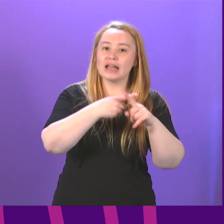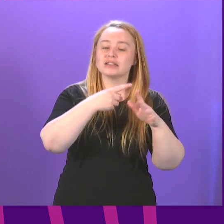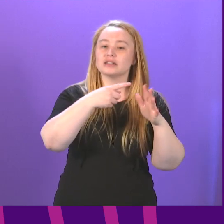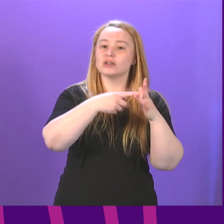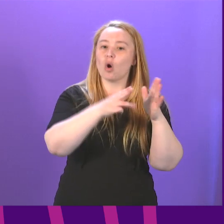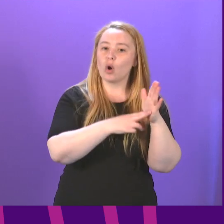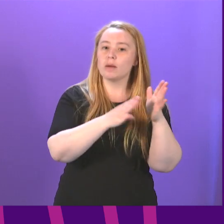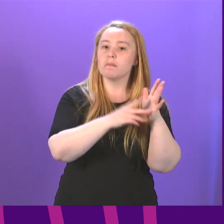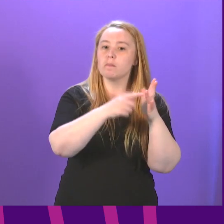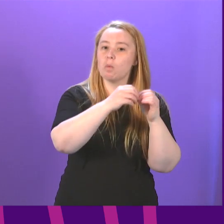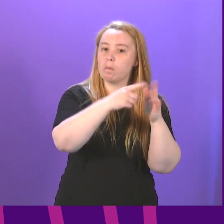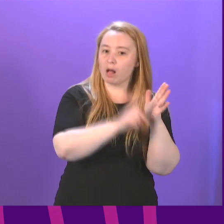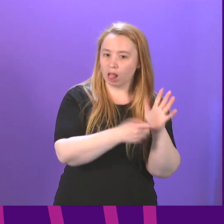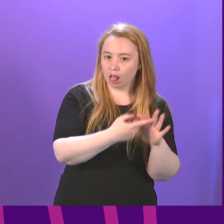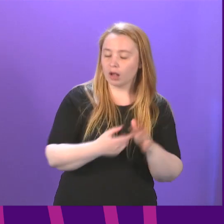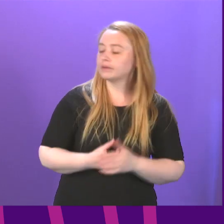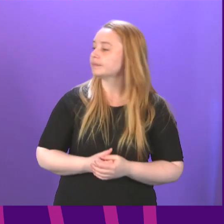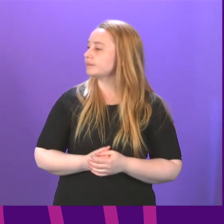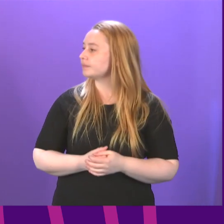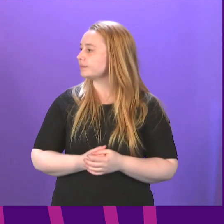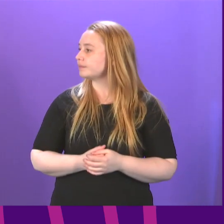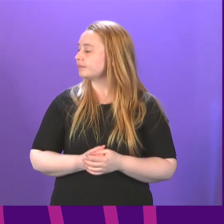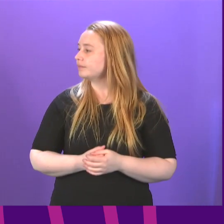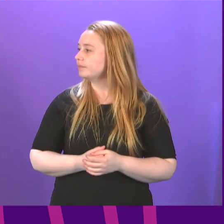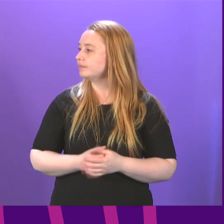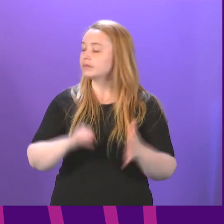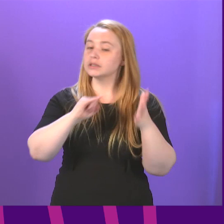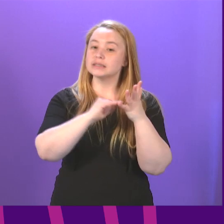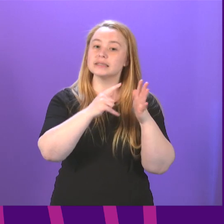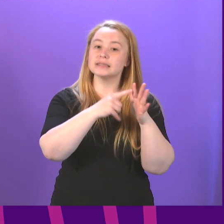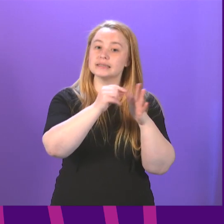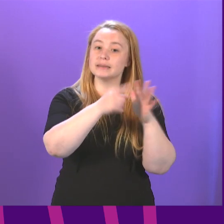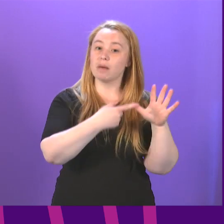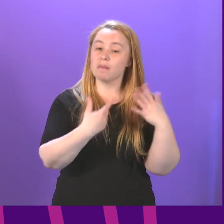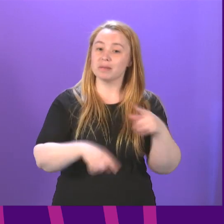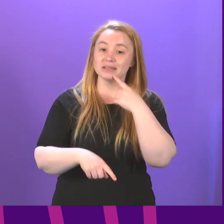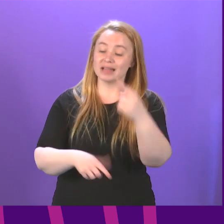Alexander Stewart (Mid Scotland and Fife) (Con): SEPA has indicated that the plant now has a clear